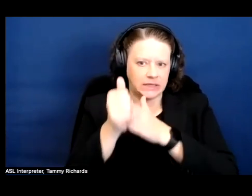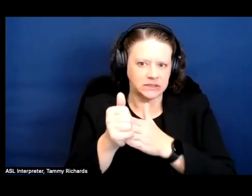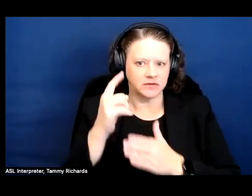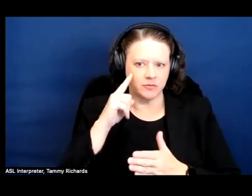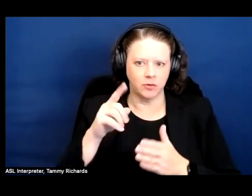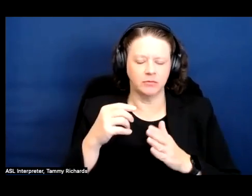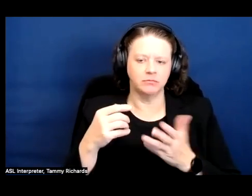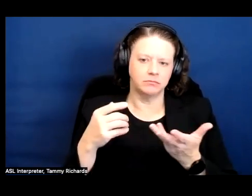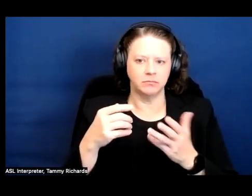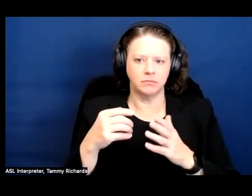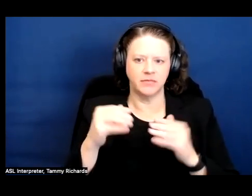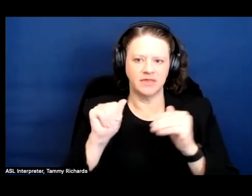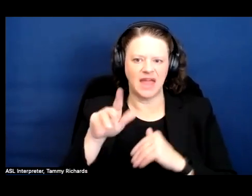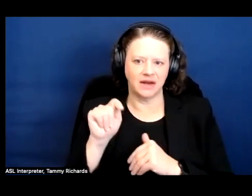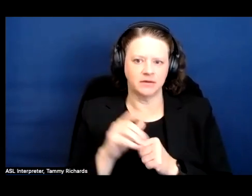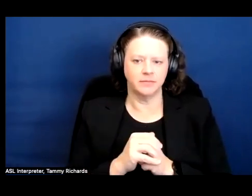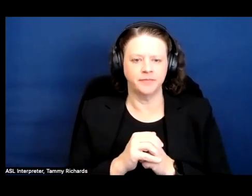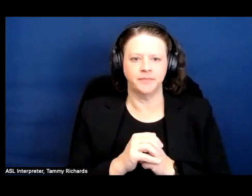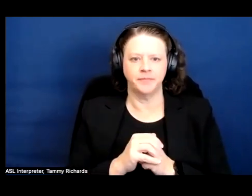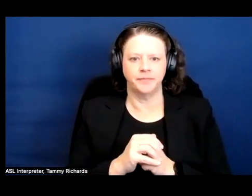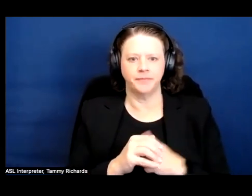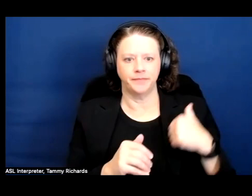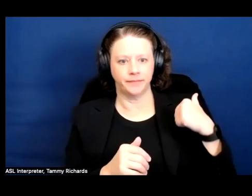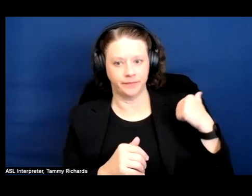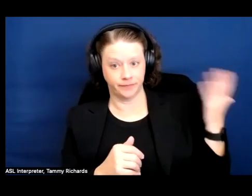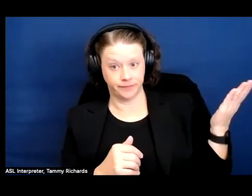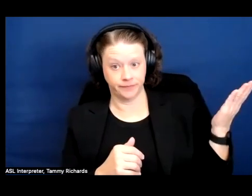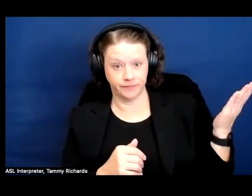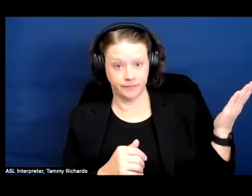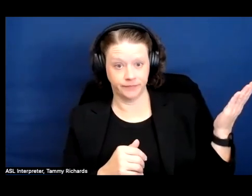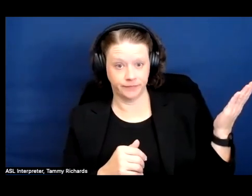On the second issue of the addendum, although addendums are not prohibited,